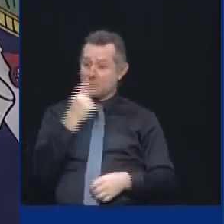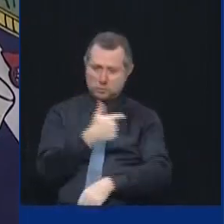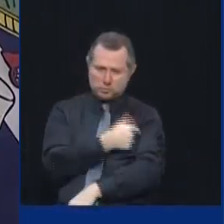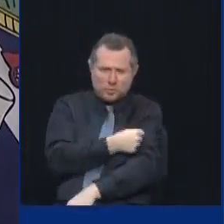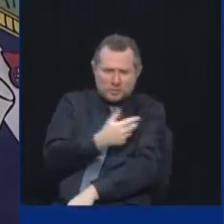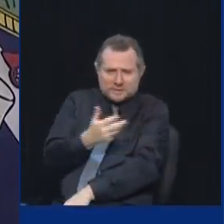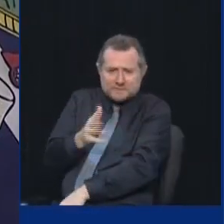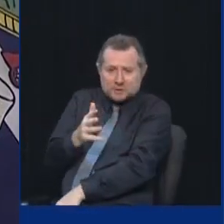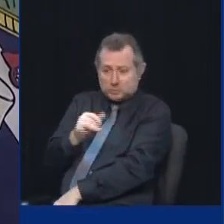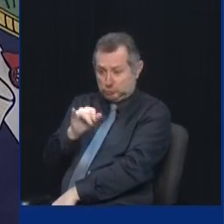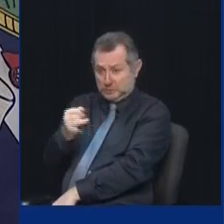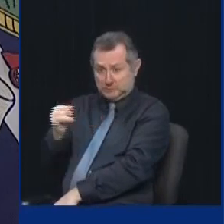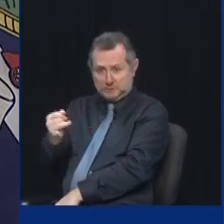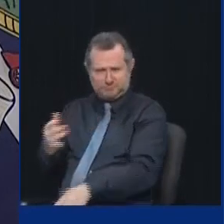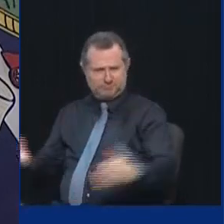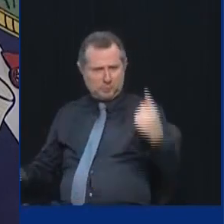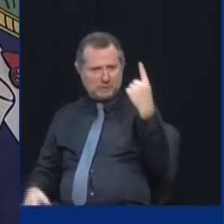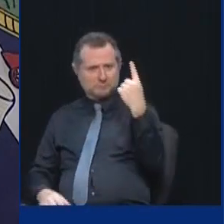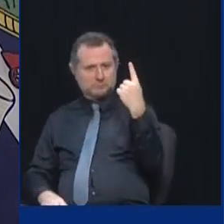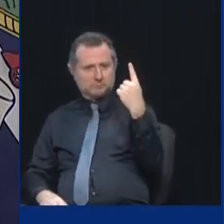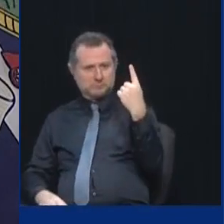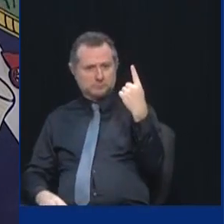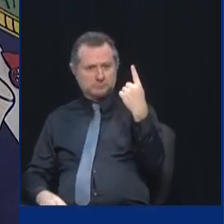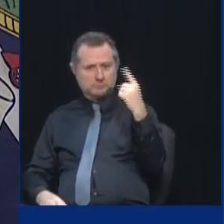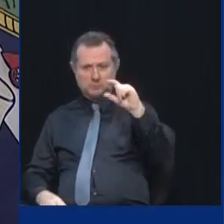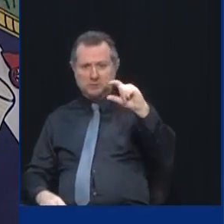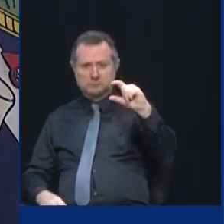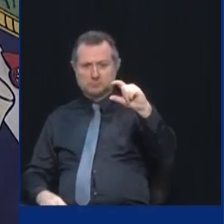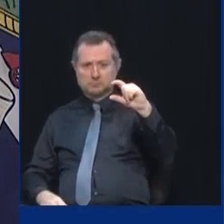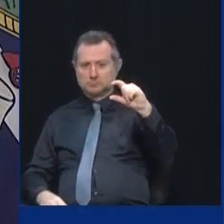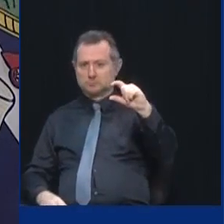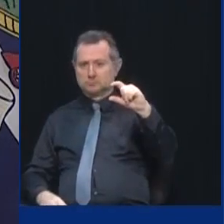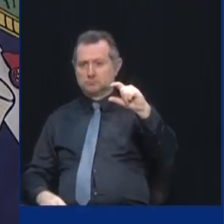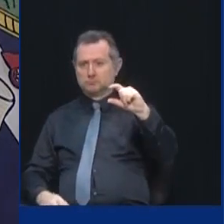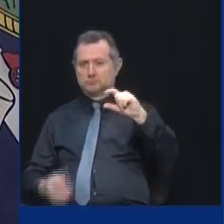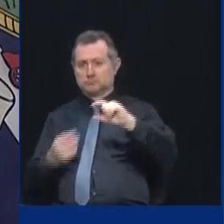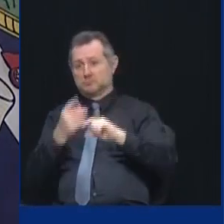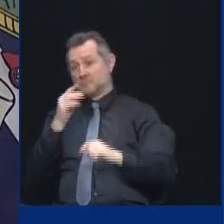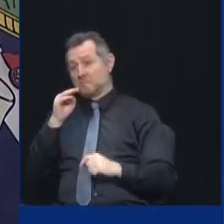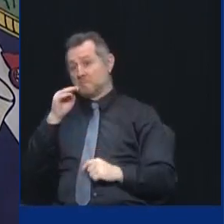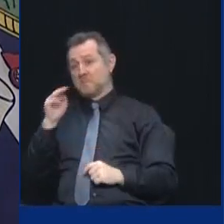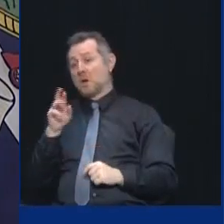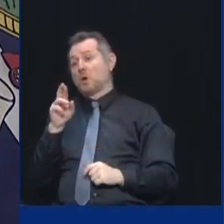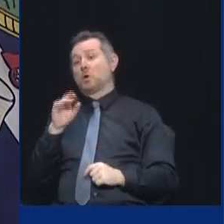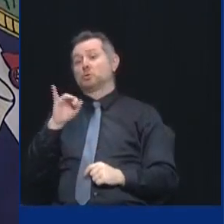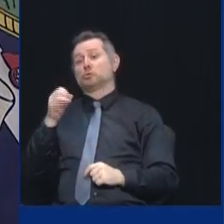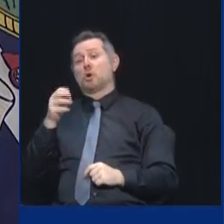HEROES MOVING HEROES. THAT'S SO TRUE. THIS IS IS OUR ONE SHOT, IT'S